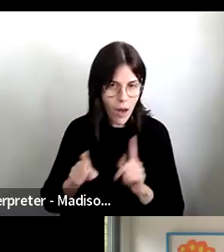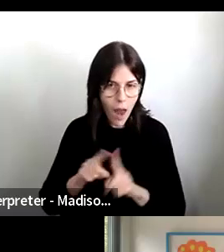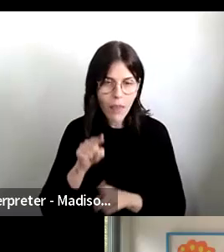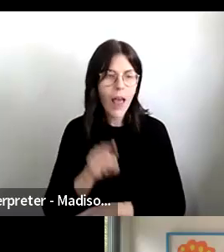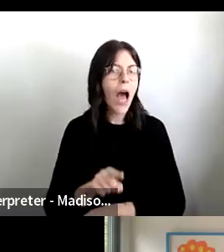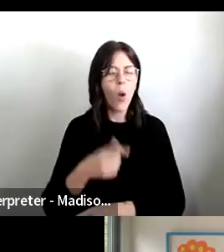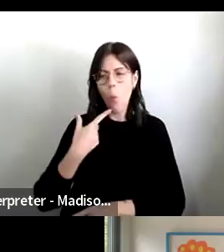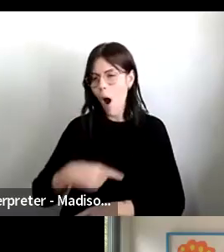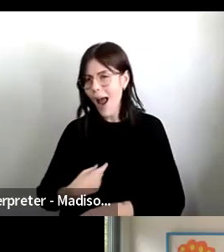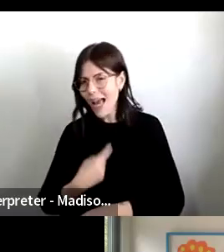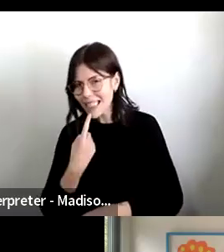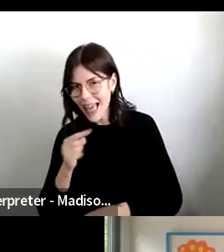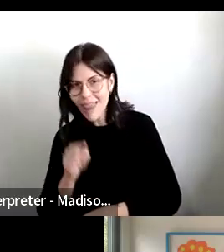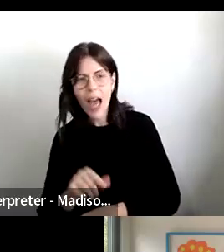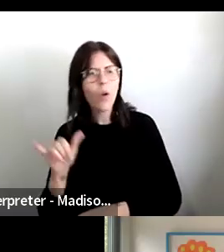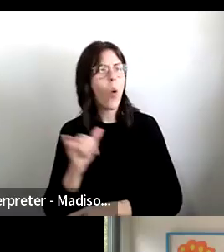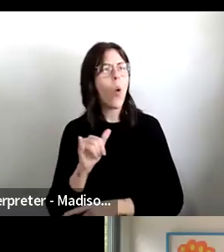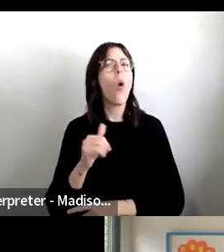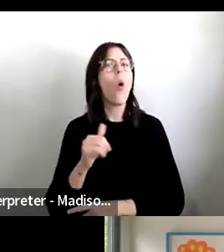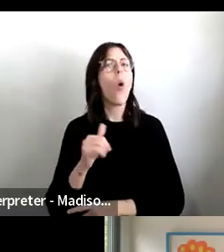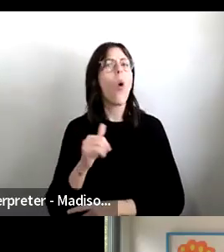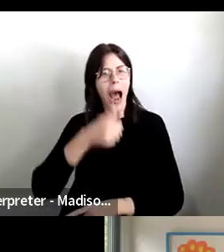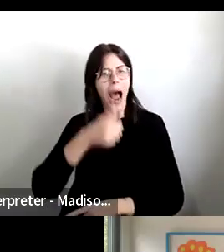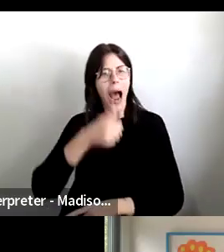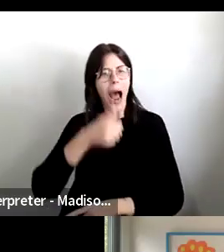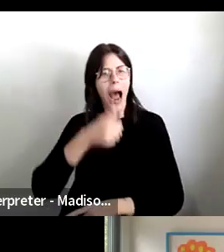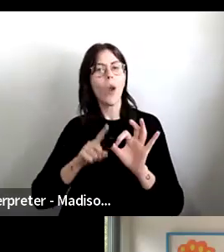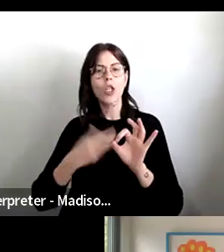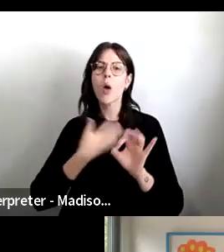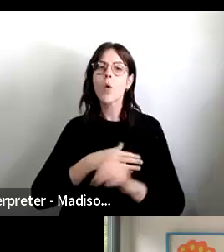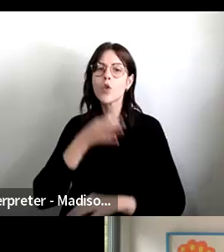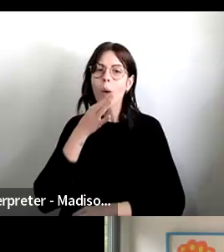it, what questions you want to ask the panel, some of the things they hear, the way peers have